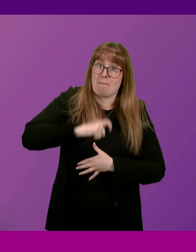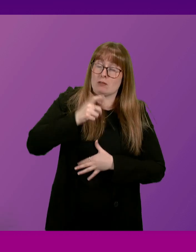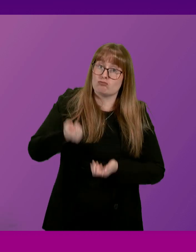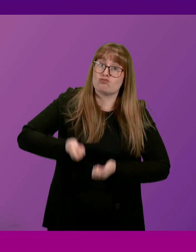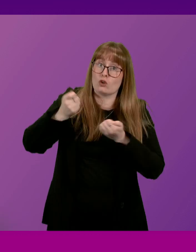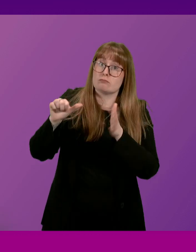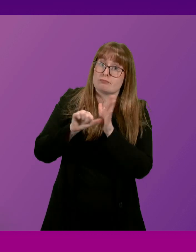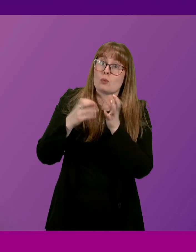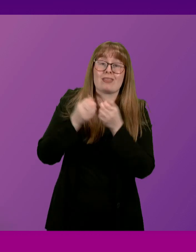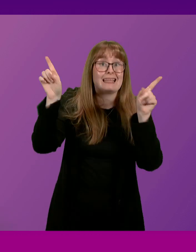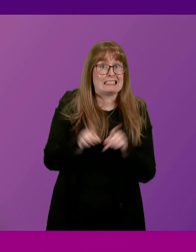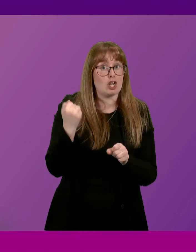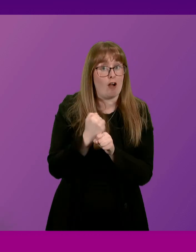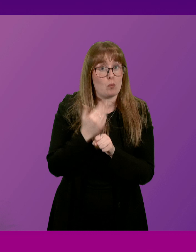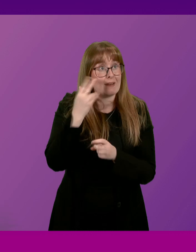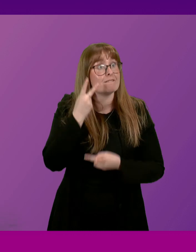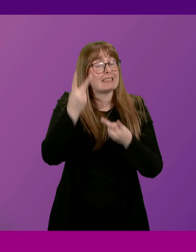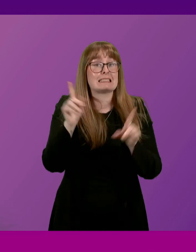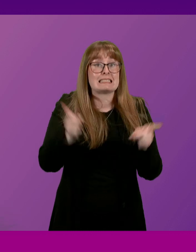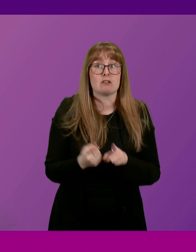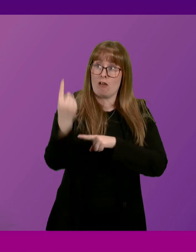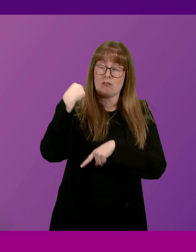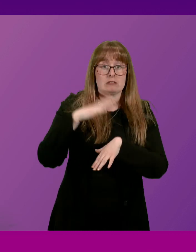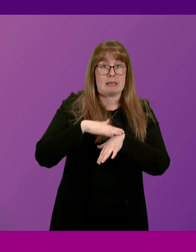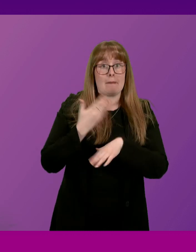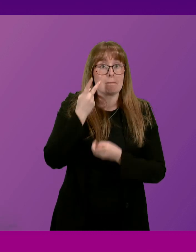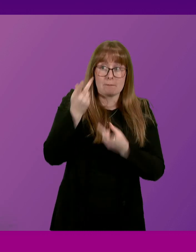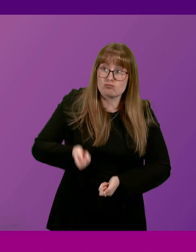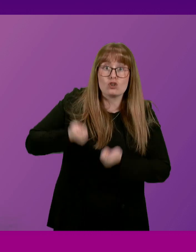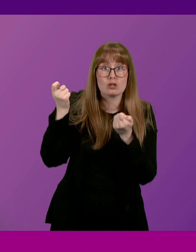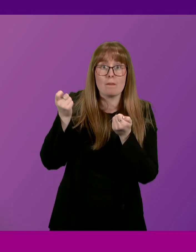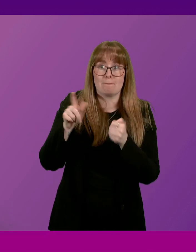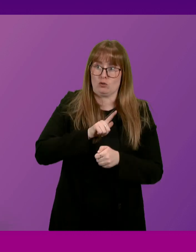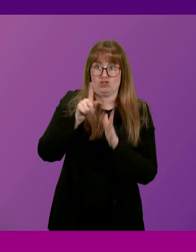with the Indian Government when I was in India in previous years. As Jackie Baillie correctly says,